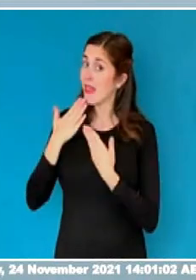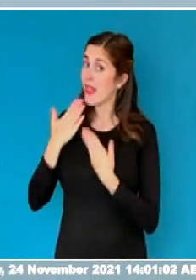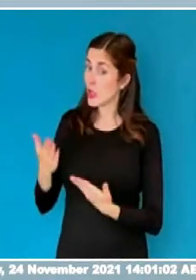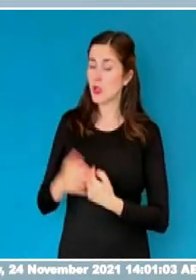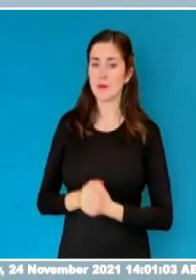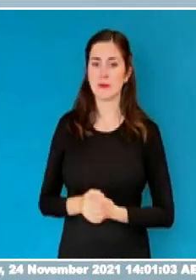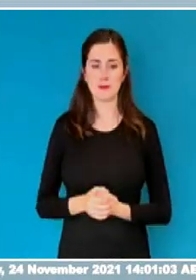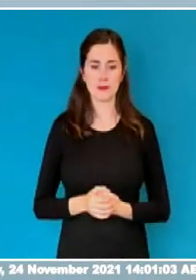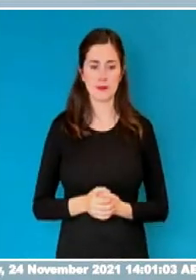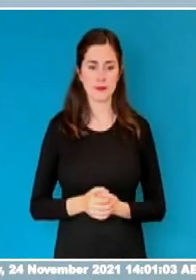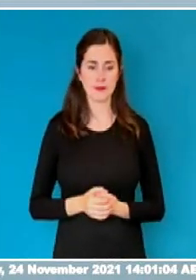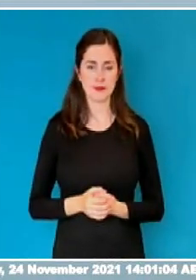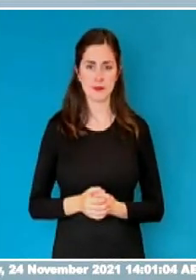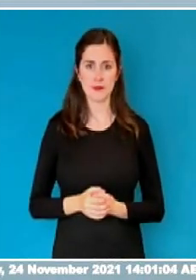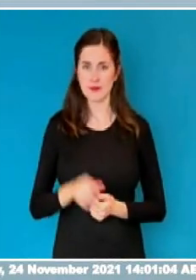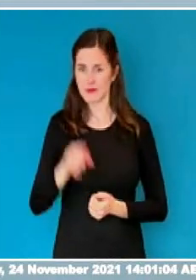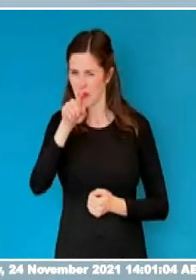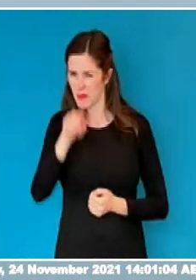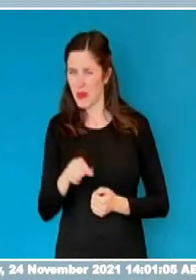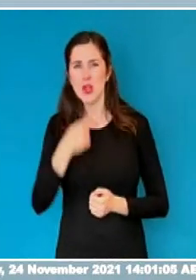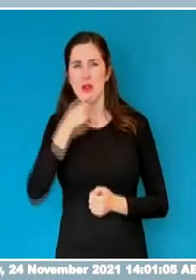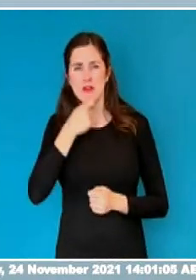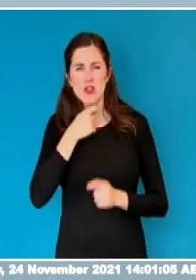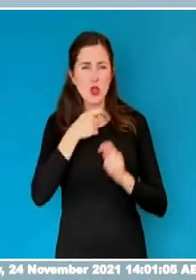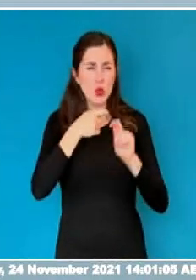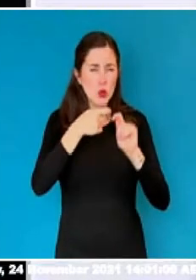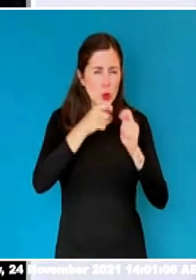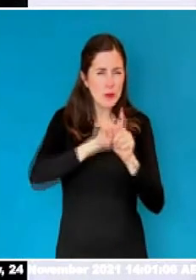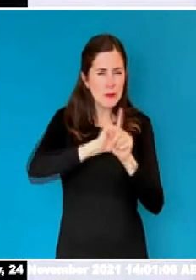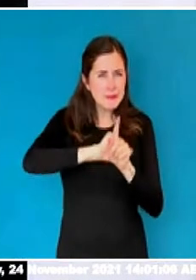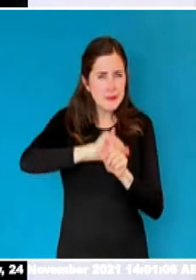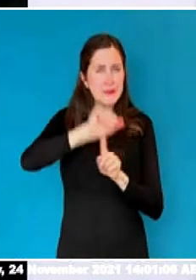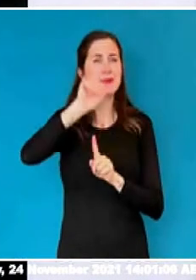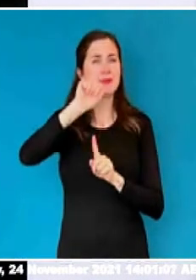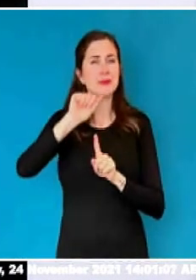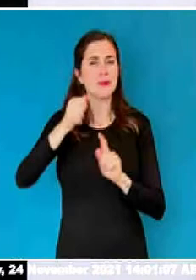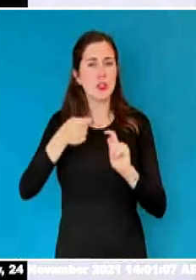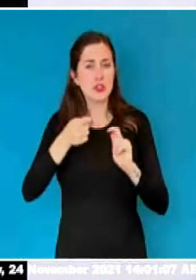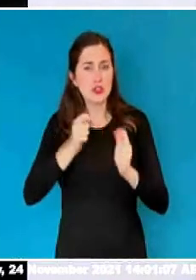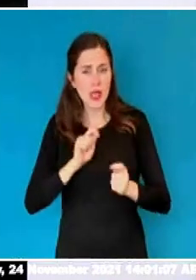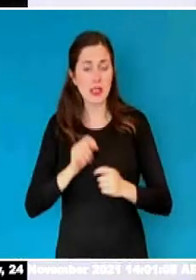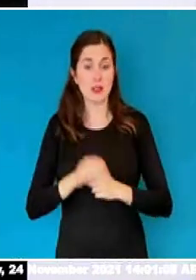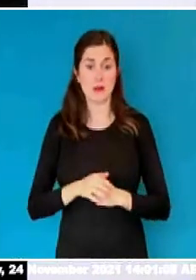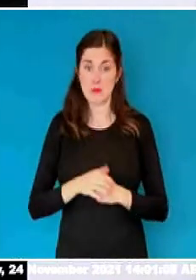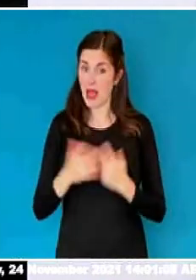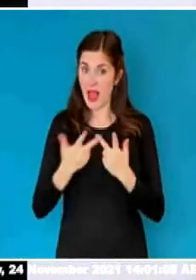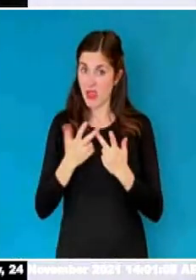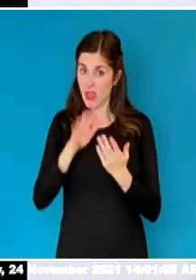With those corrections or perhaps by way of clarification, are the contents of your statement true and correct?